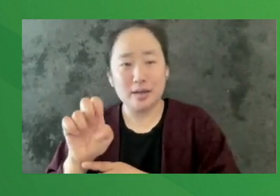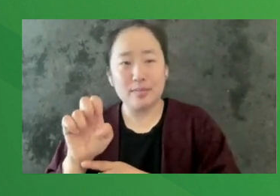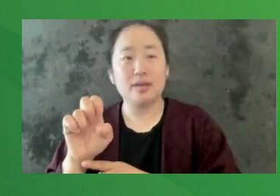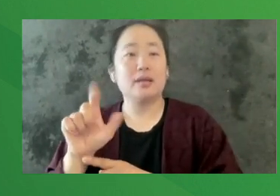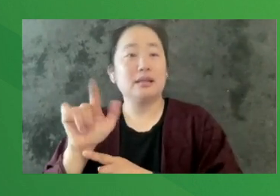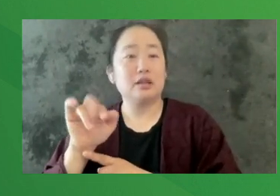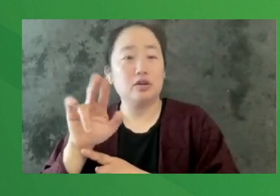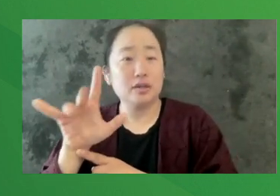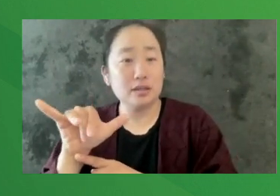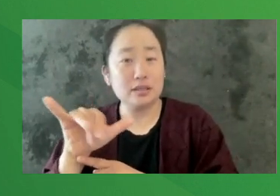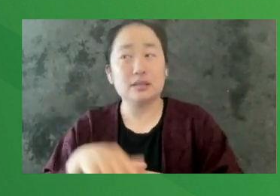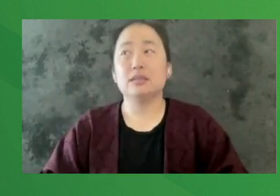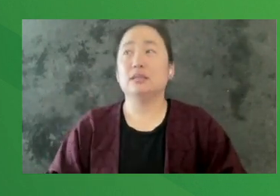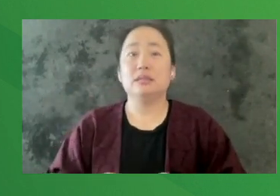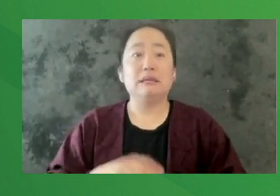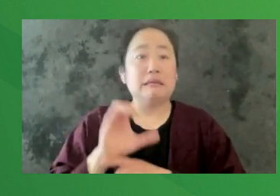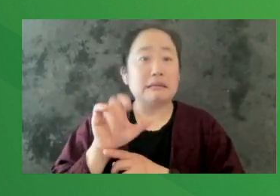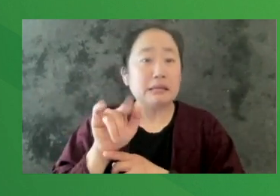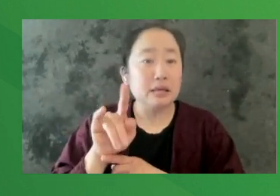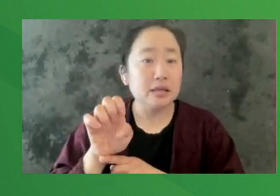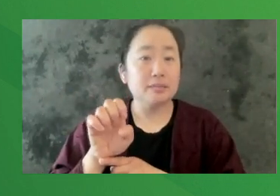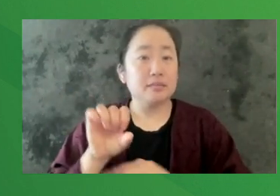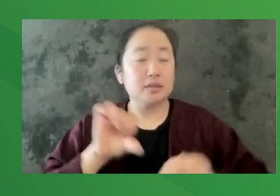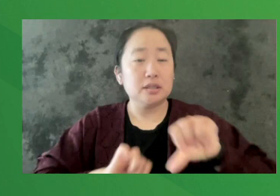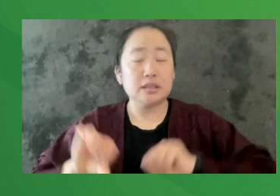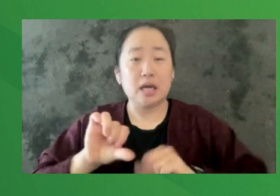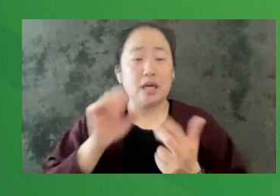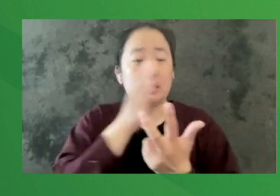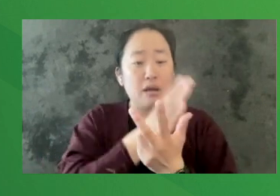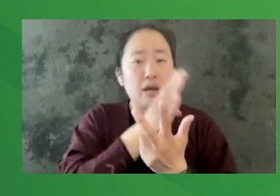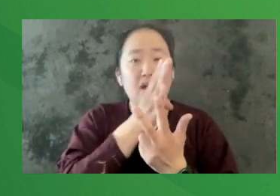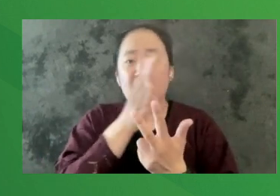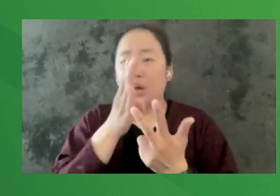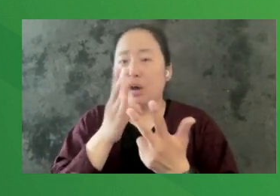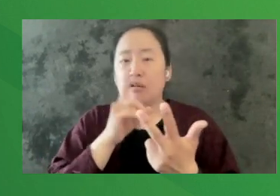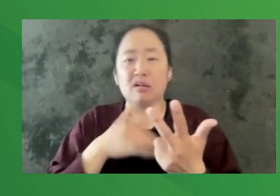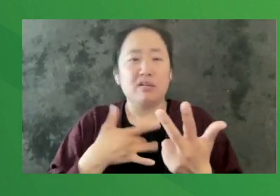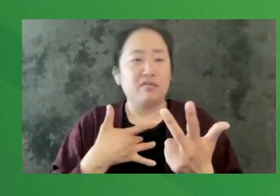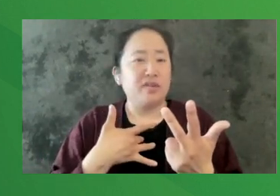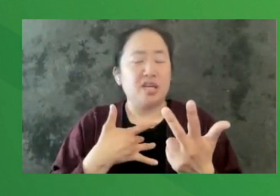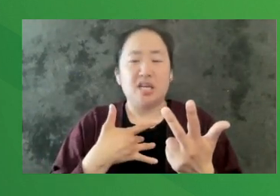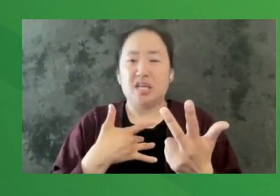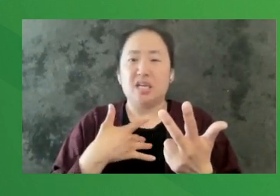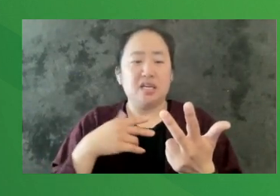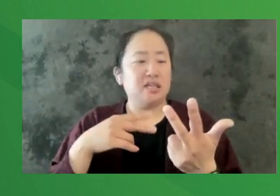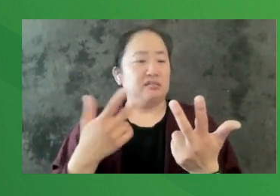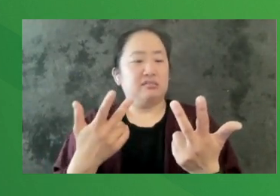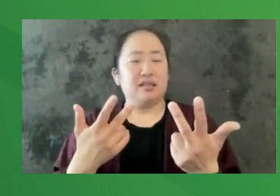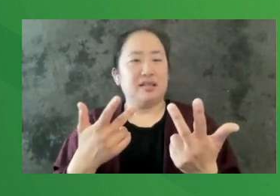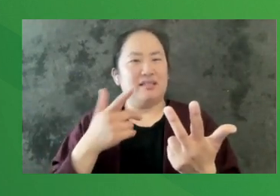these are just synonymous with what we think to be what good social studies learning is all about.